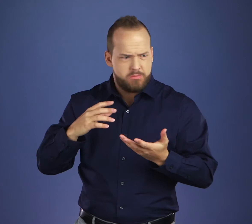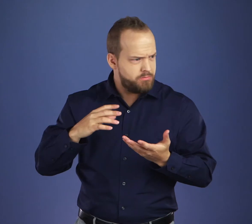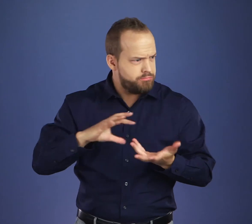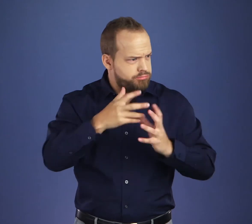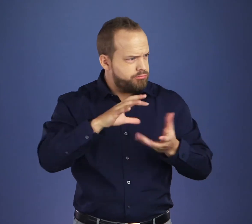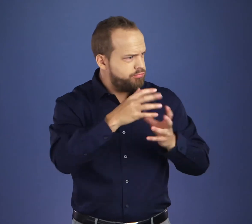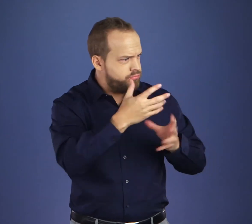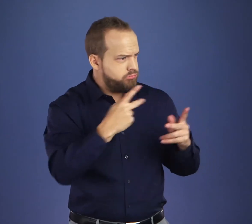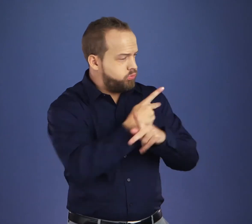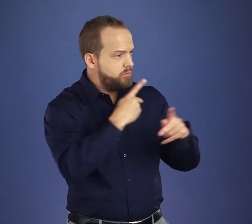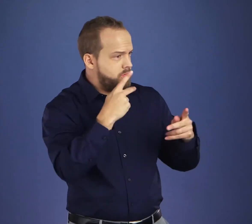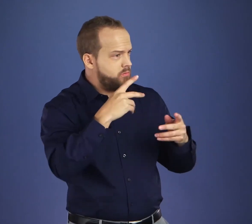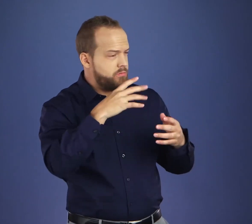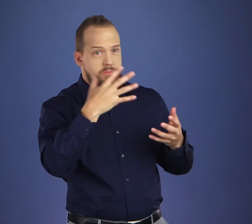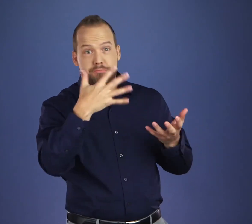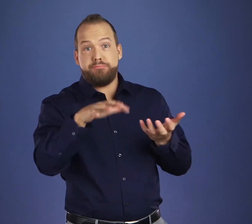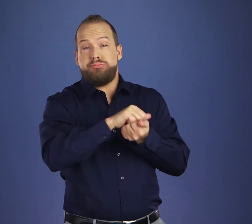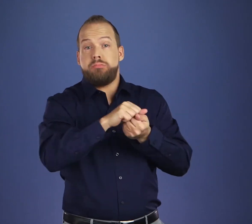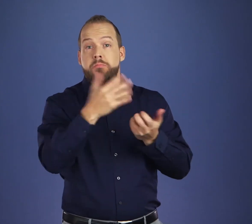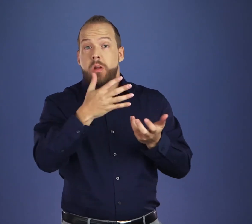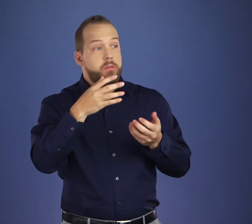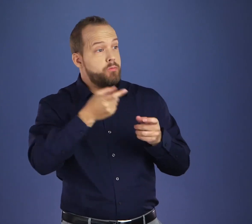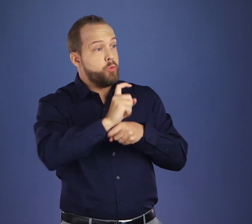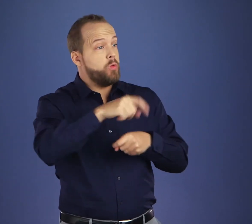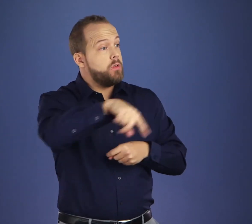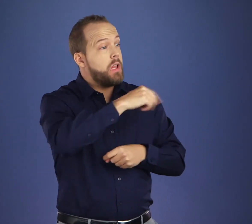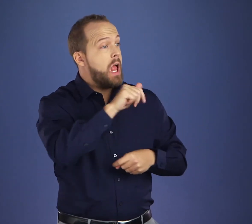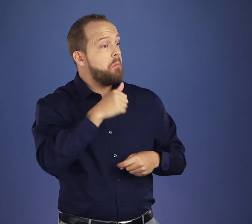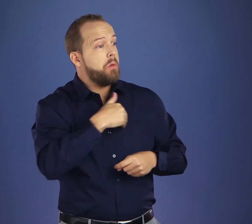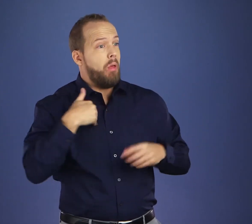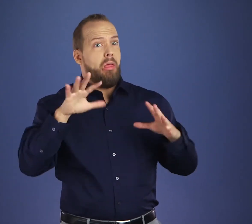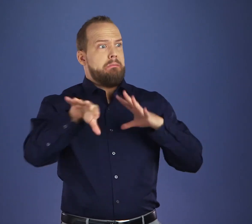If we allow him in, only God knows what trouble he’ll brew.